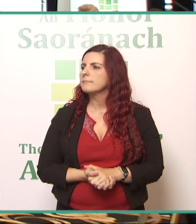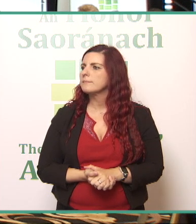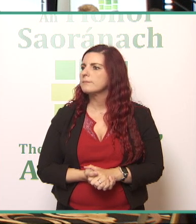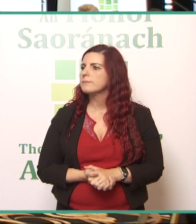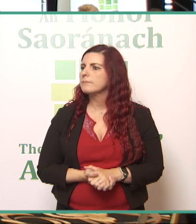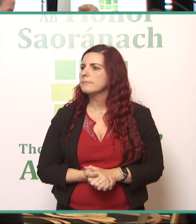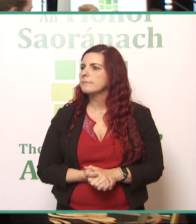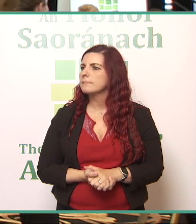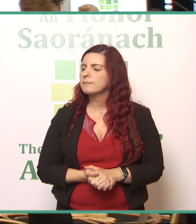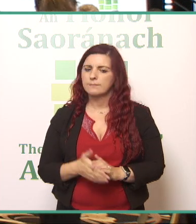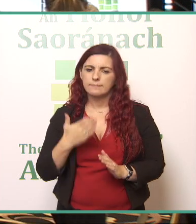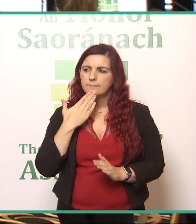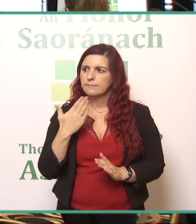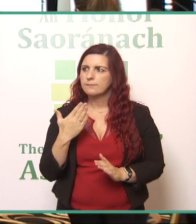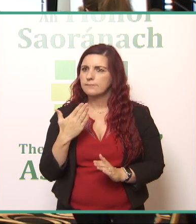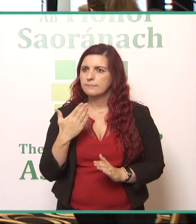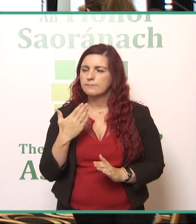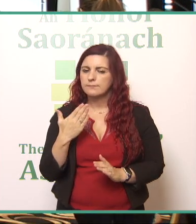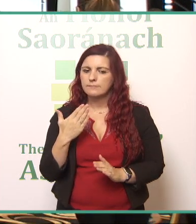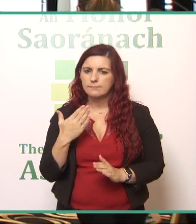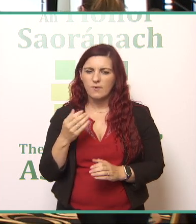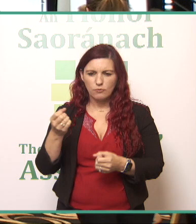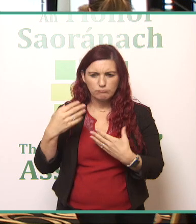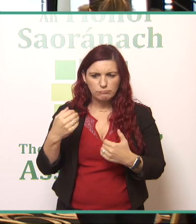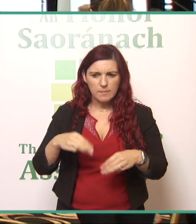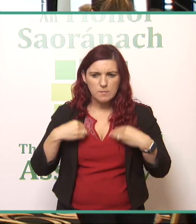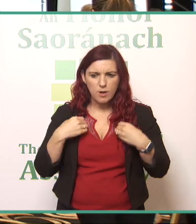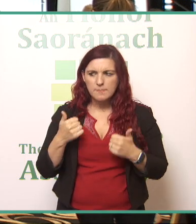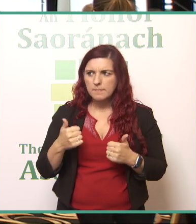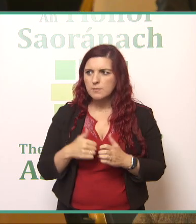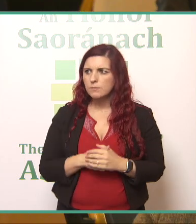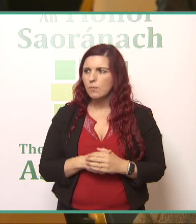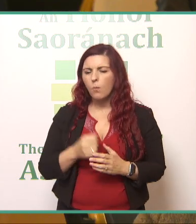thank you for your and thank you for your contributions and one of the things we noticed